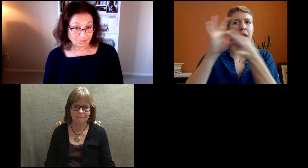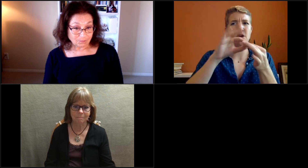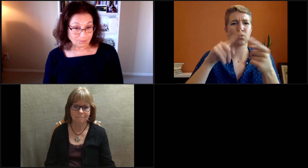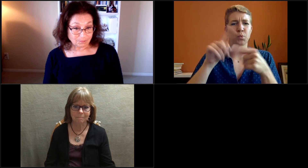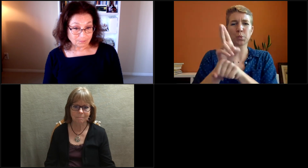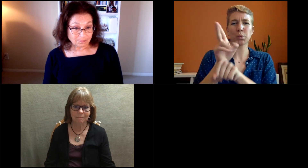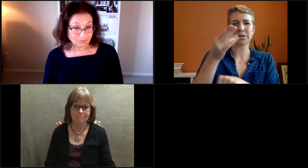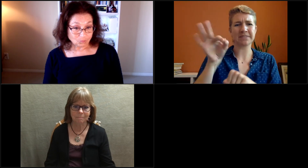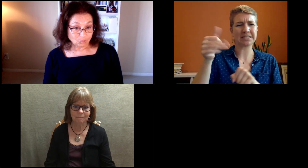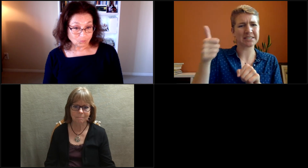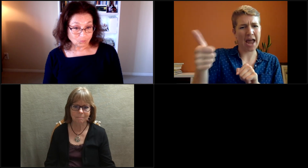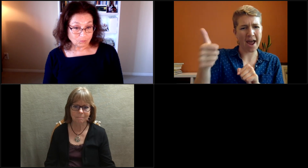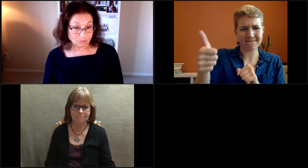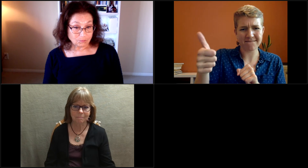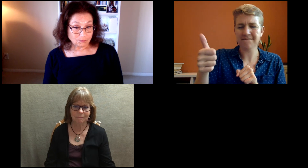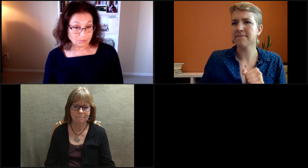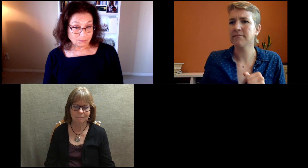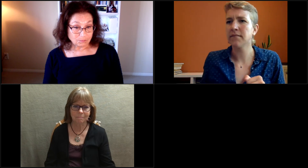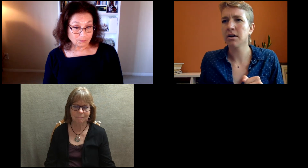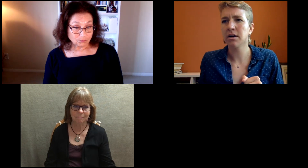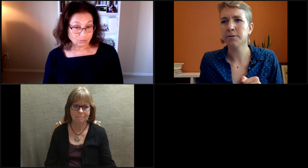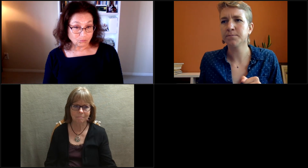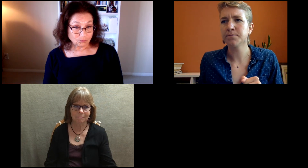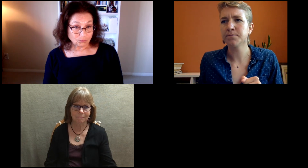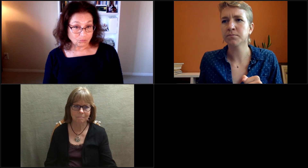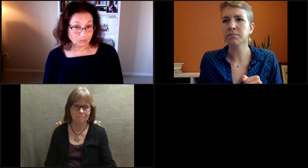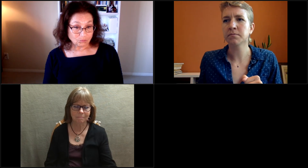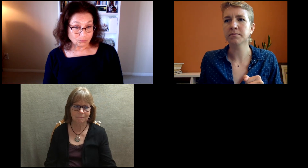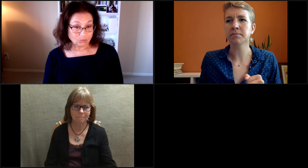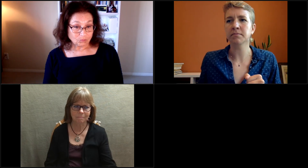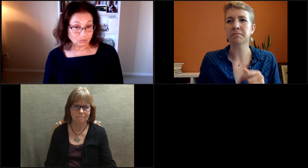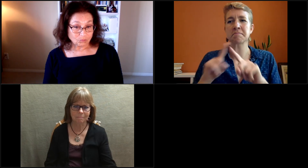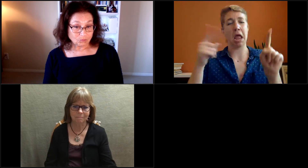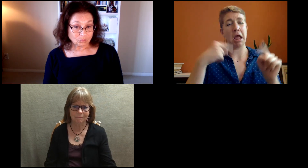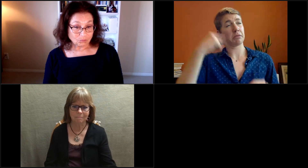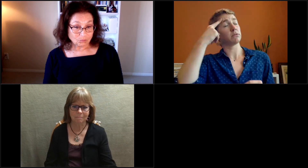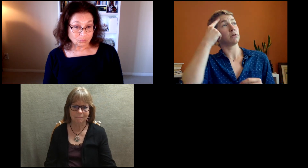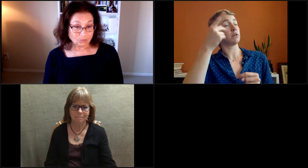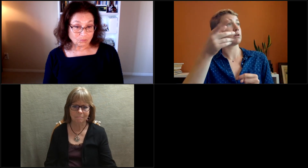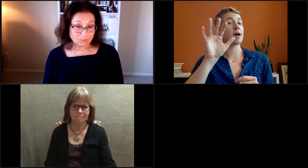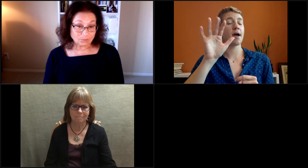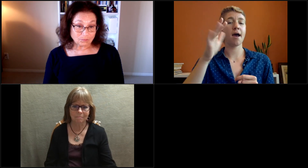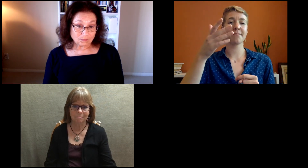I’m not sure how that relates specifically with the use of SELF. That might just be a general question.